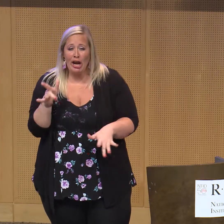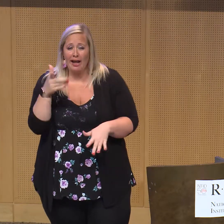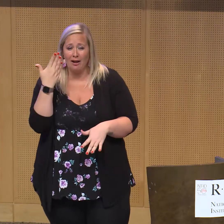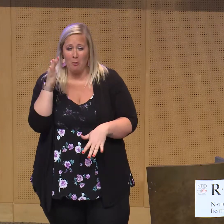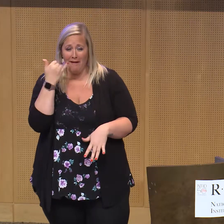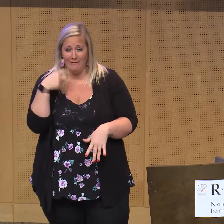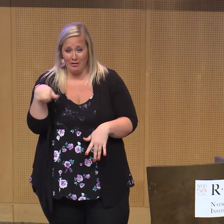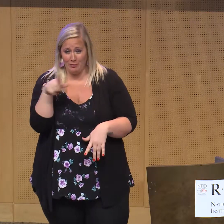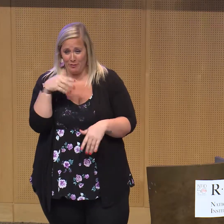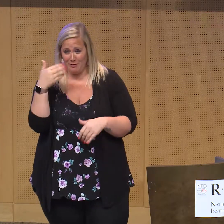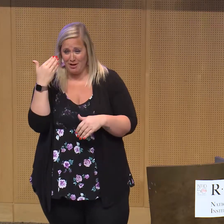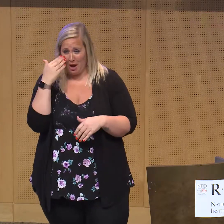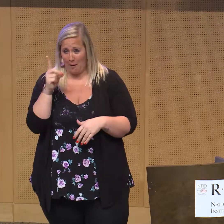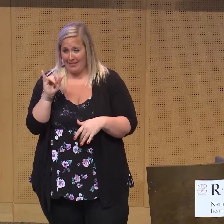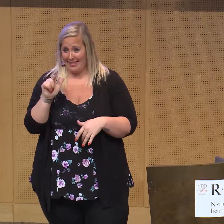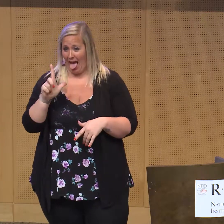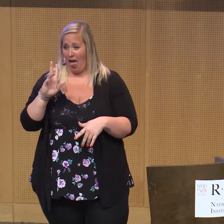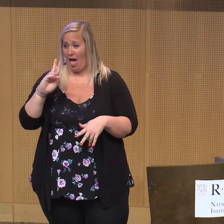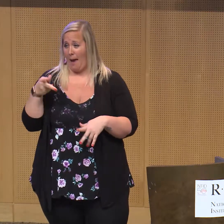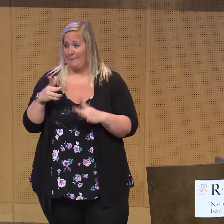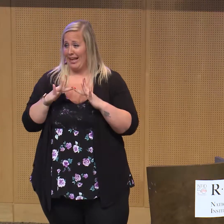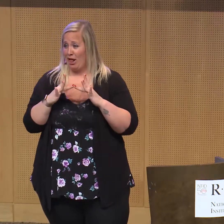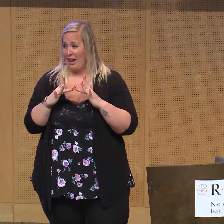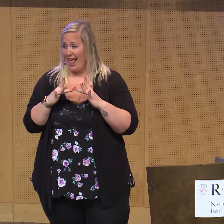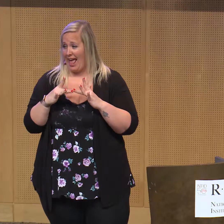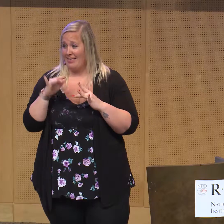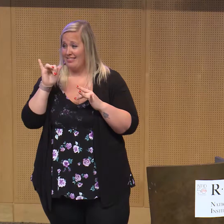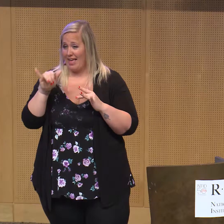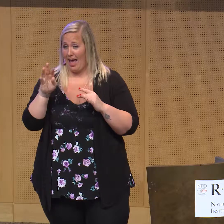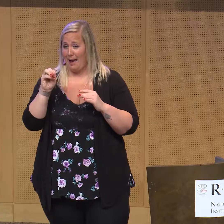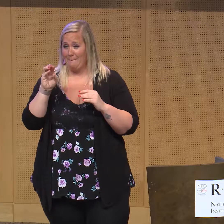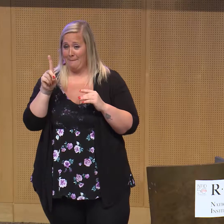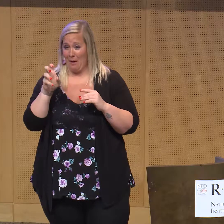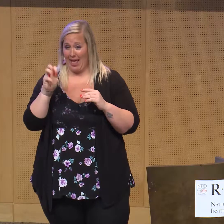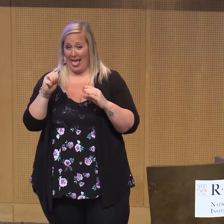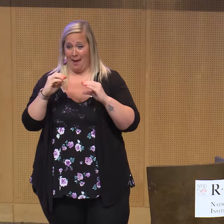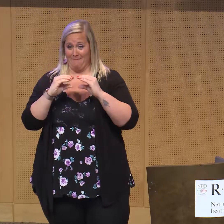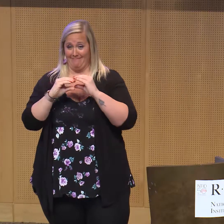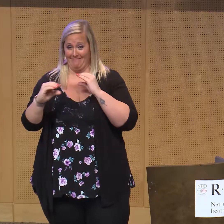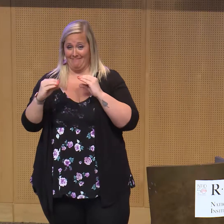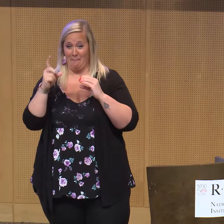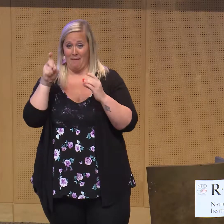and computers were large and clunky. I don't know if any of you remember dial-up Internet